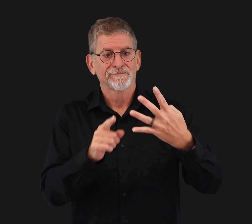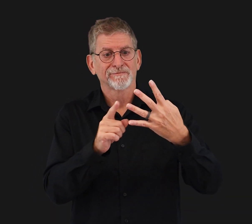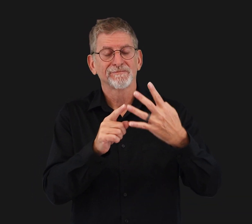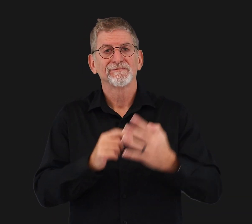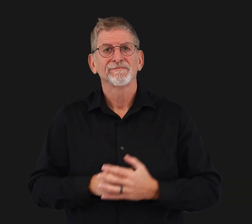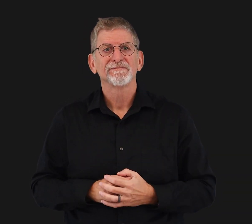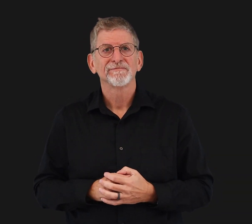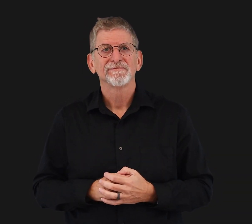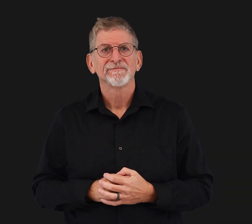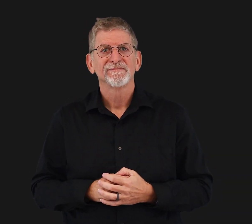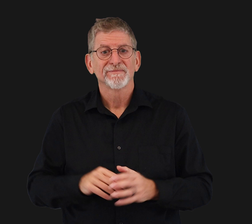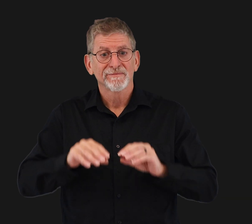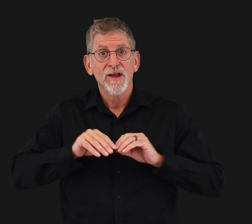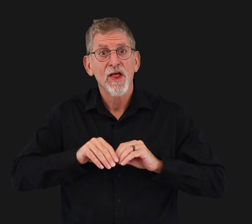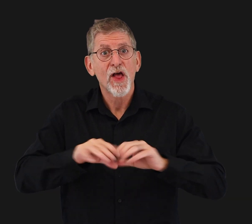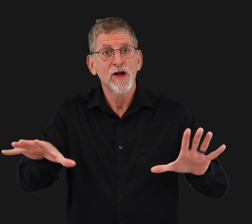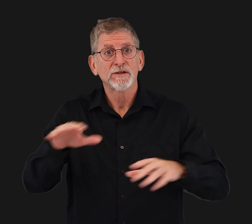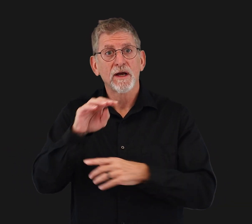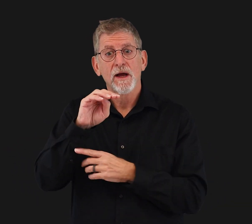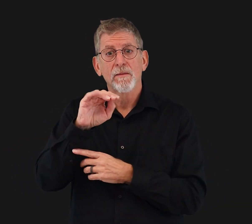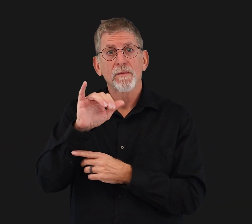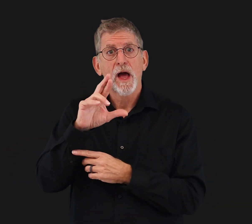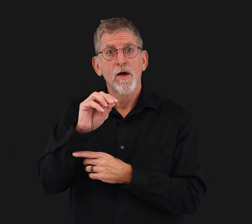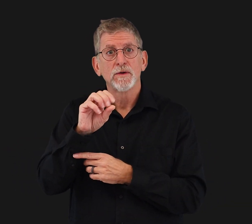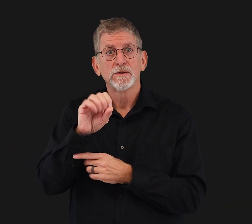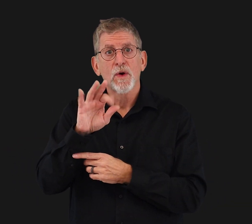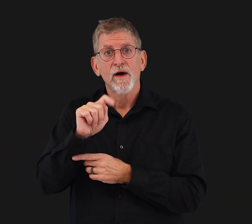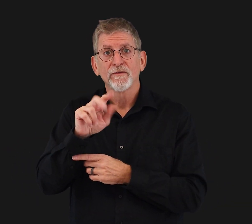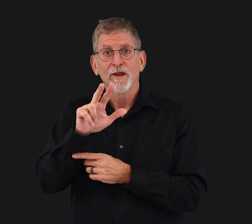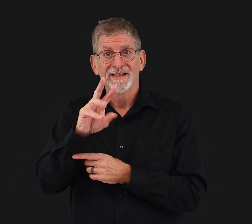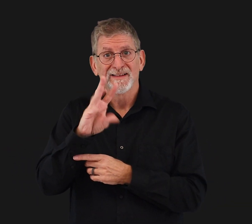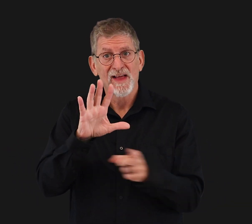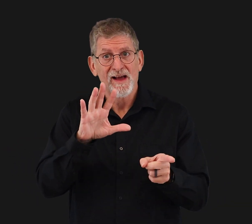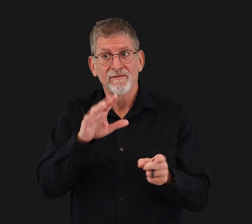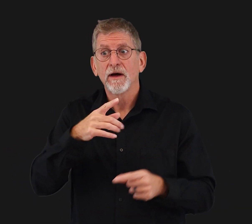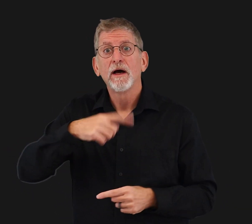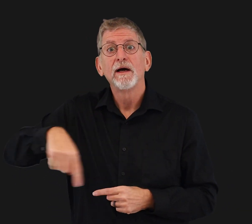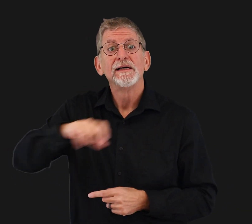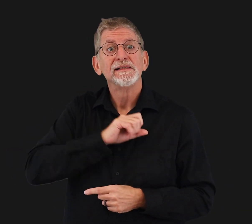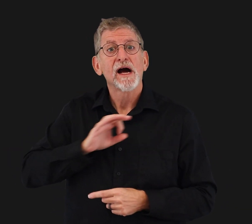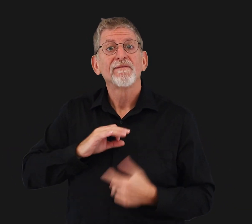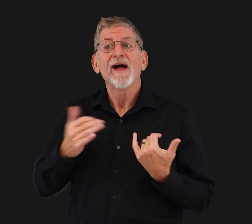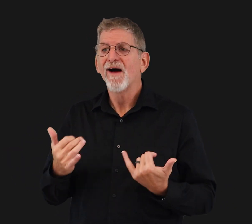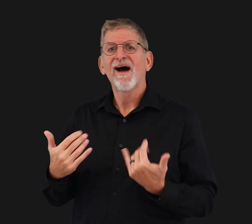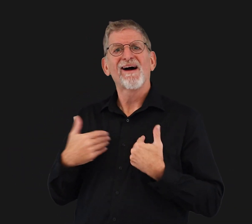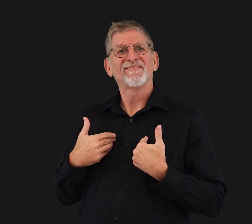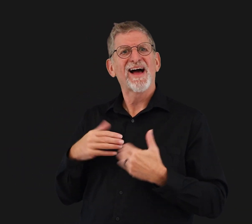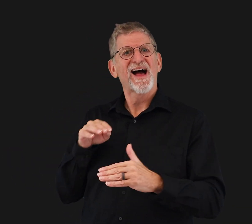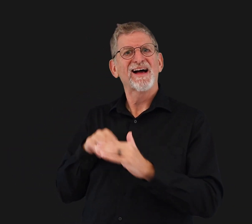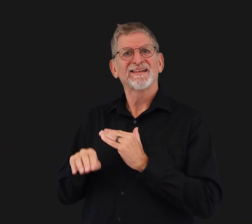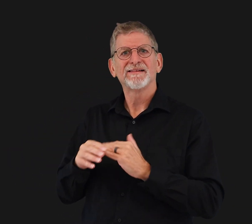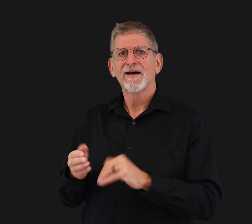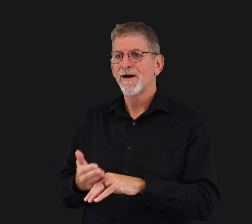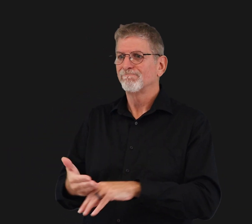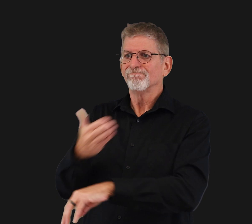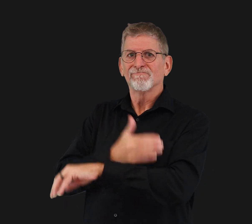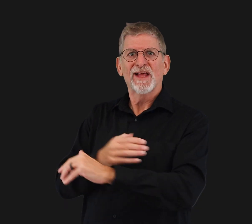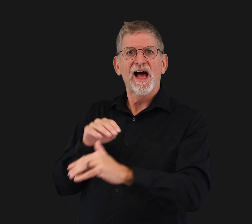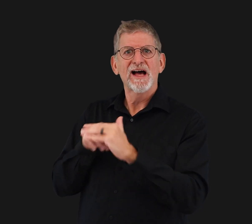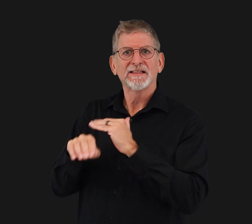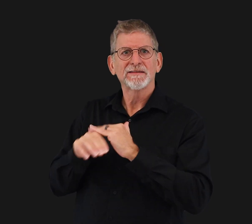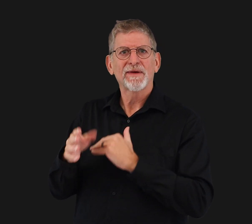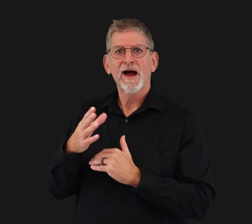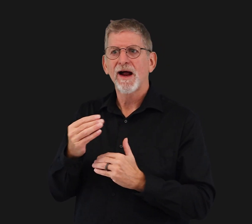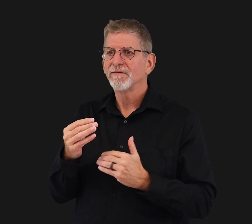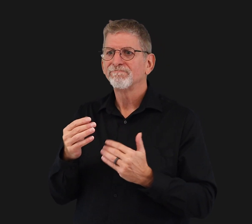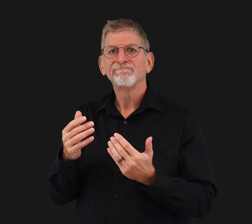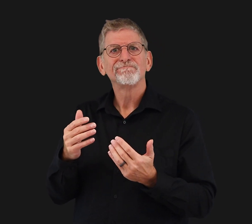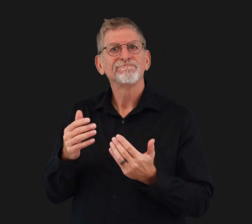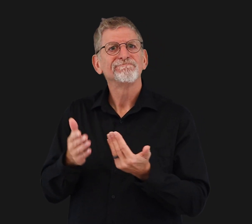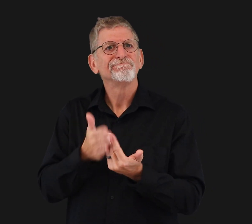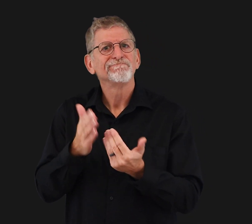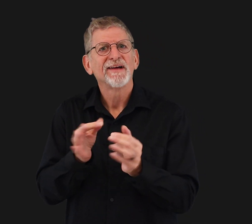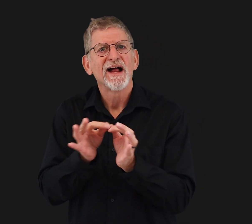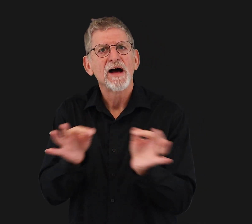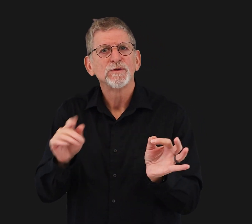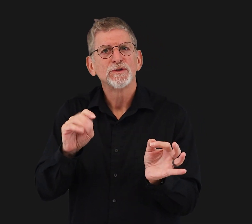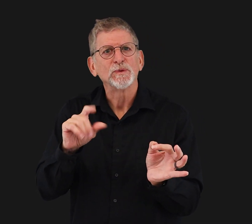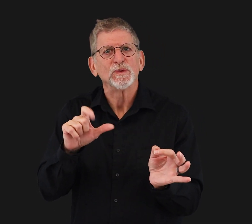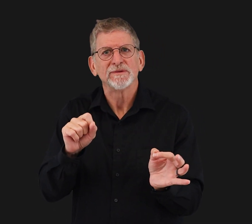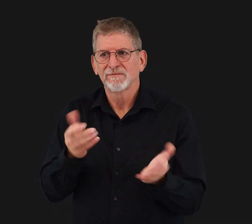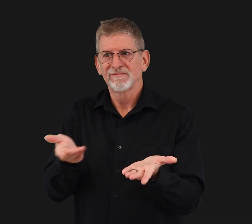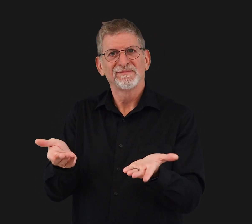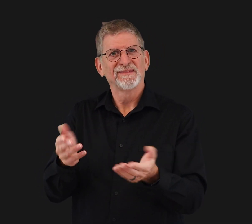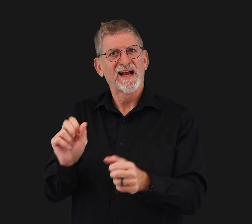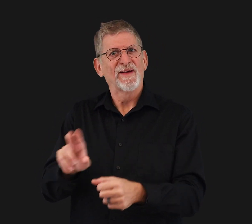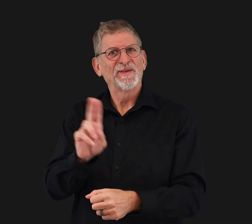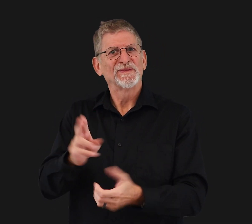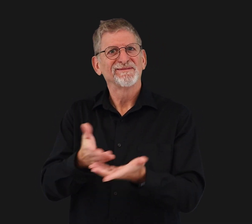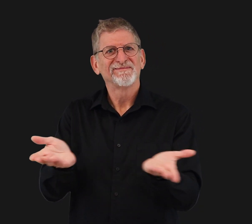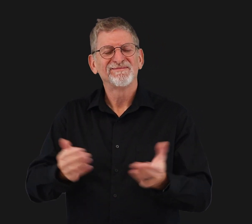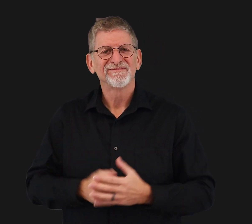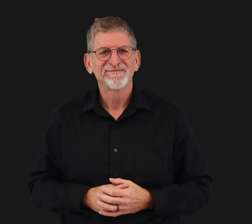• With the launch of Microsoft 365, staff have now access to improved accessibility and plain language tools at their disposal.